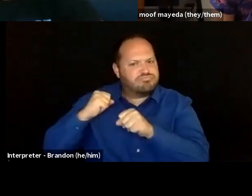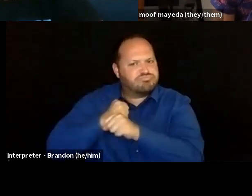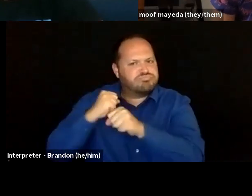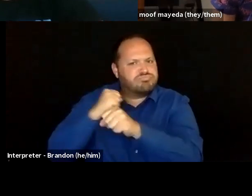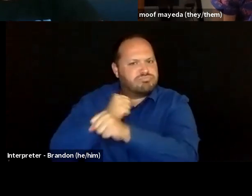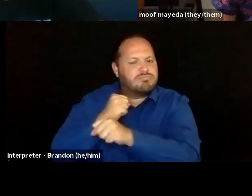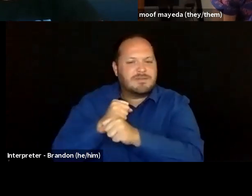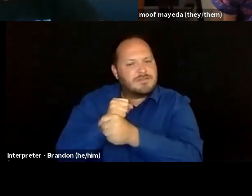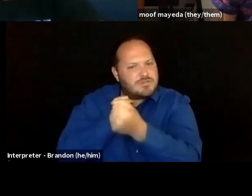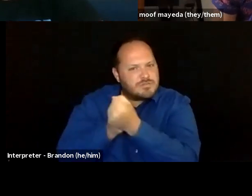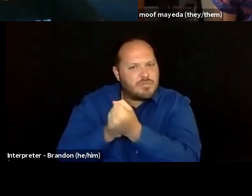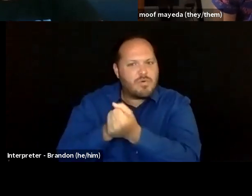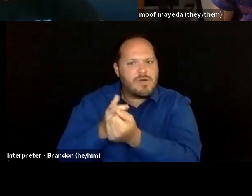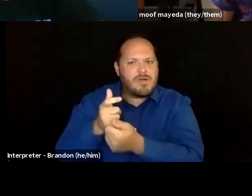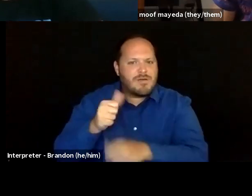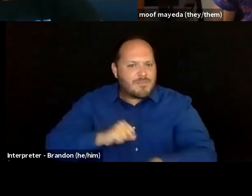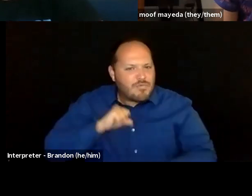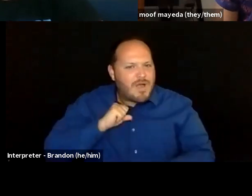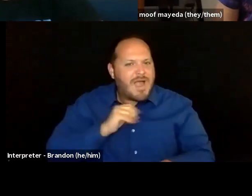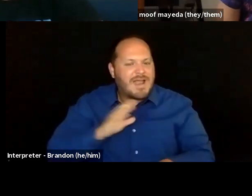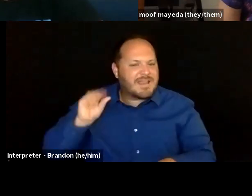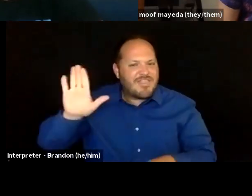parades, all that kind of stuff that, you know, it just makes me